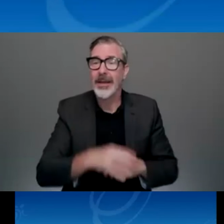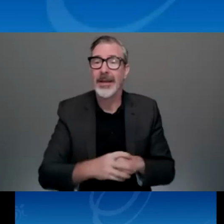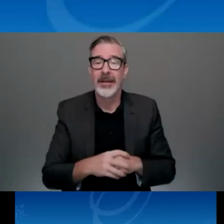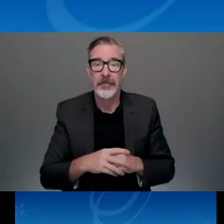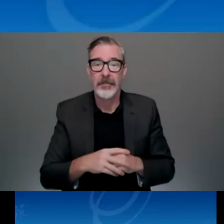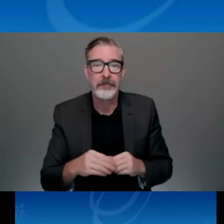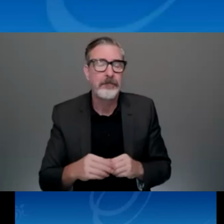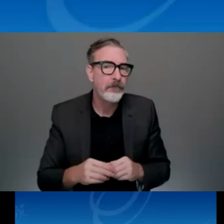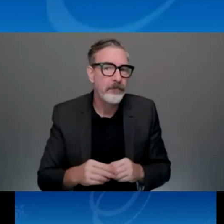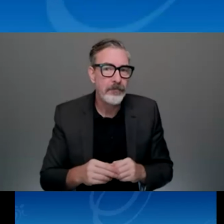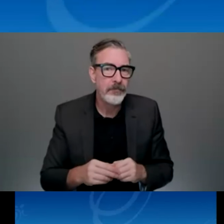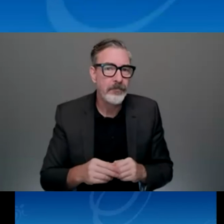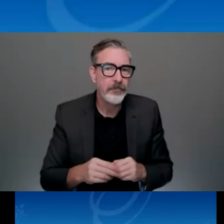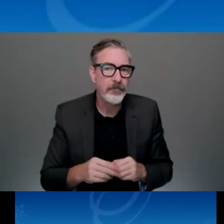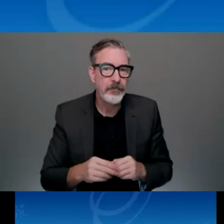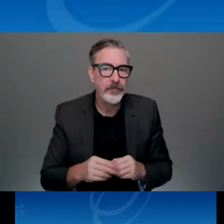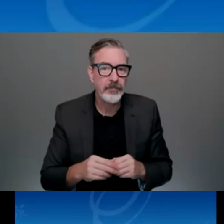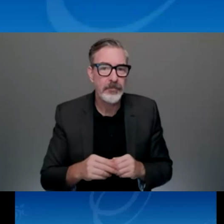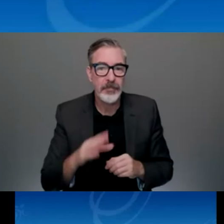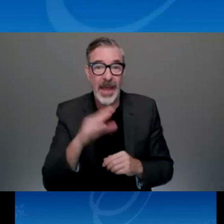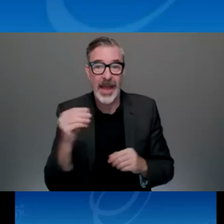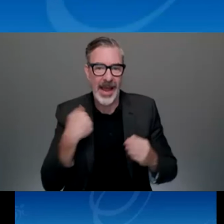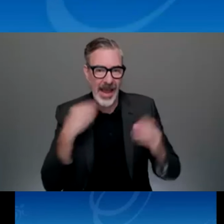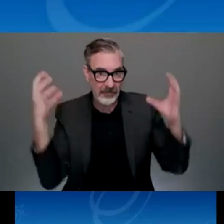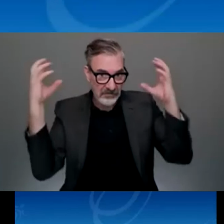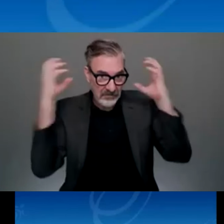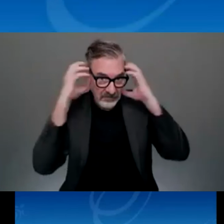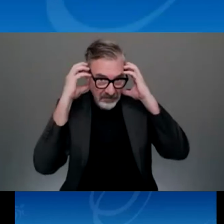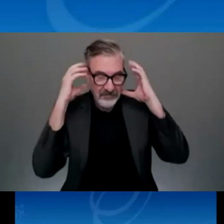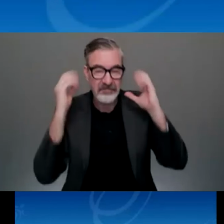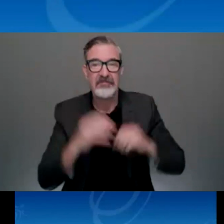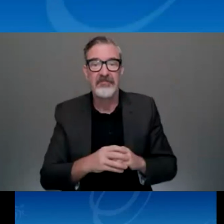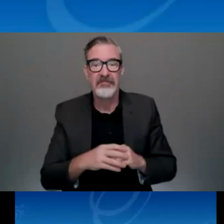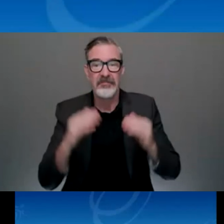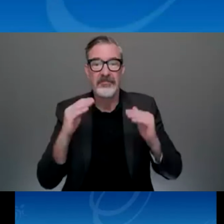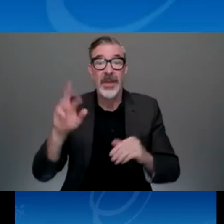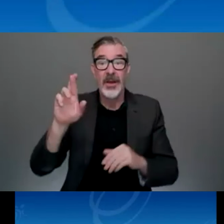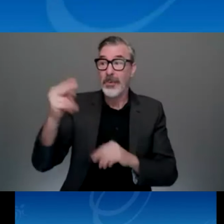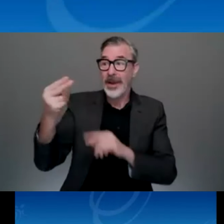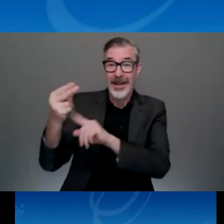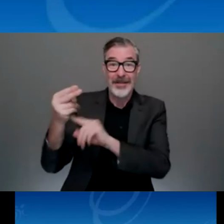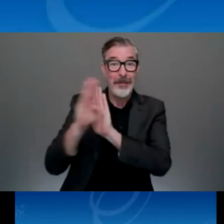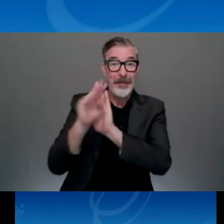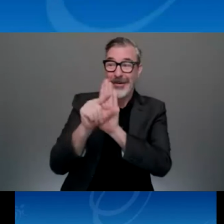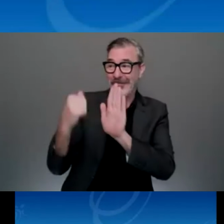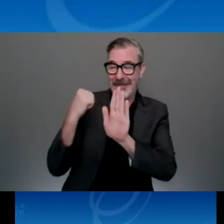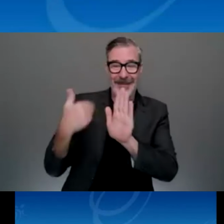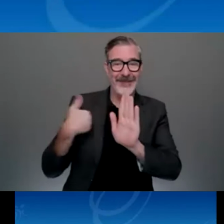That is actually covering my ears. I am, using the Rick Hansen background, but coming to you from my, home office.